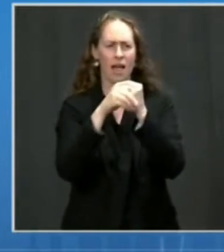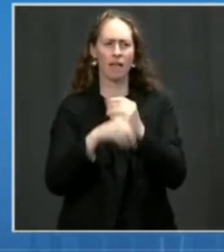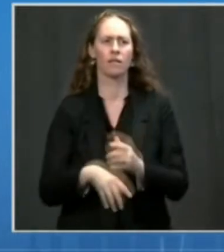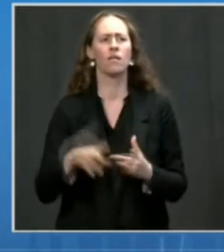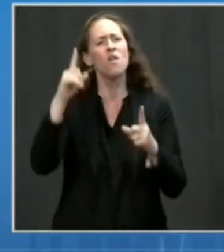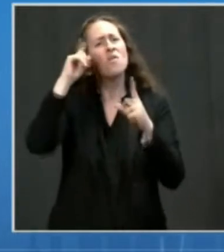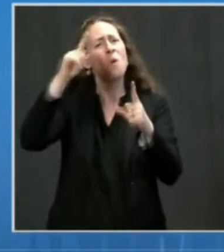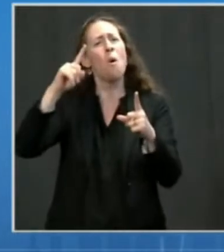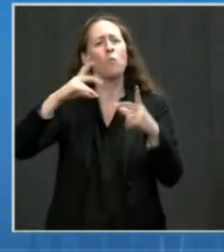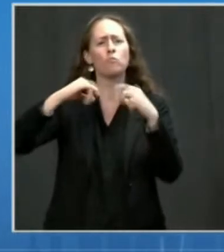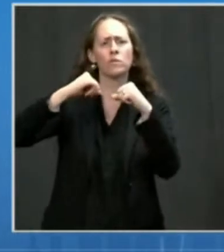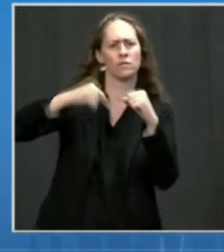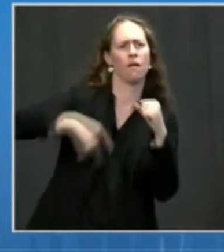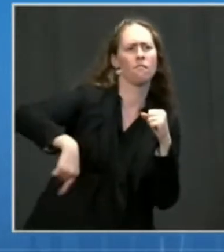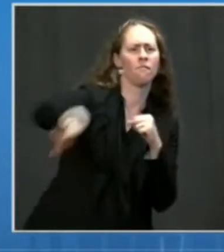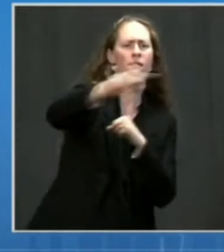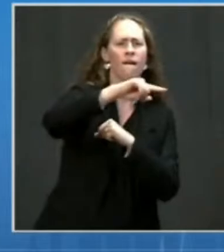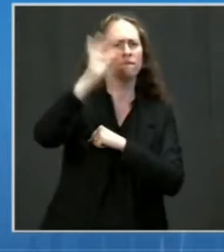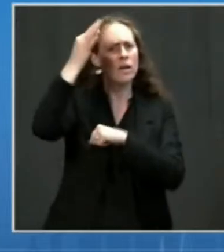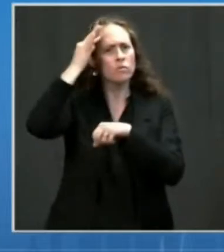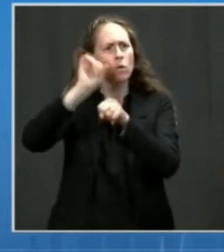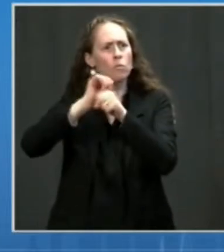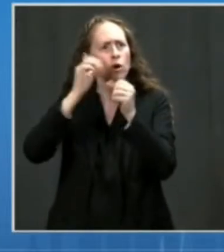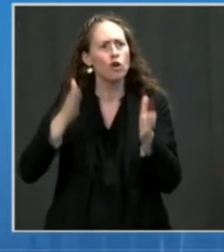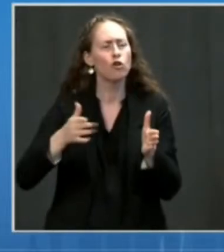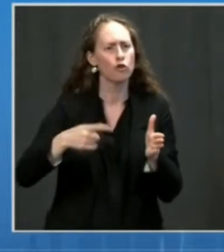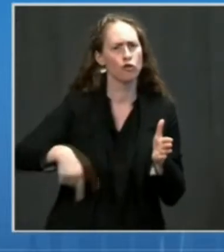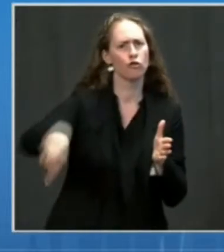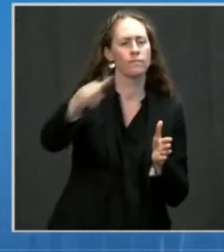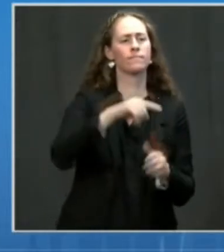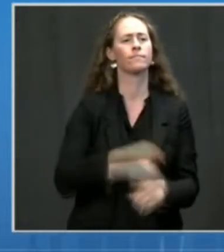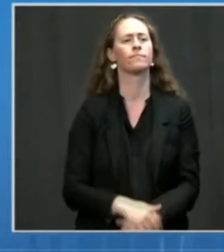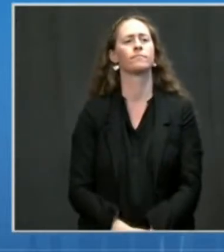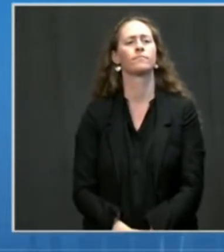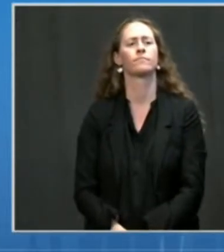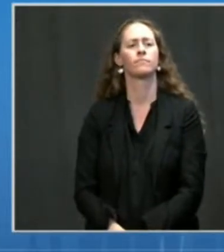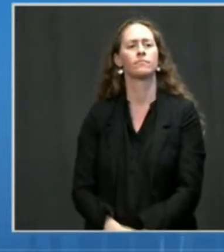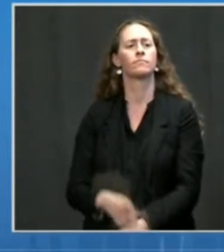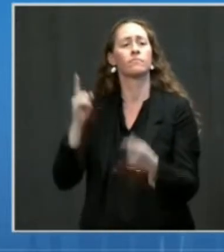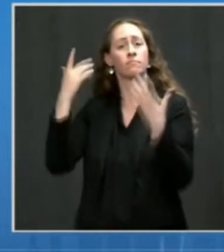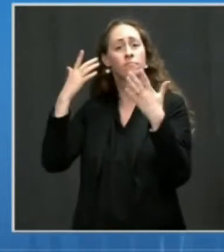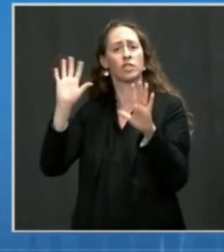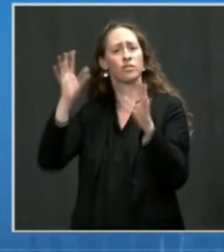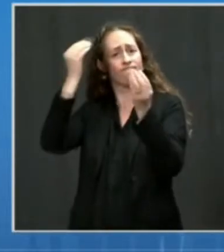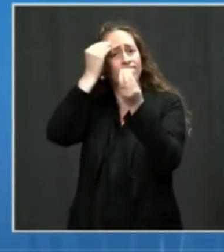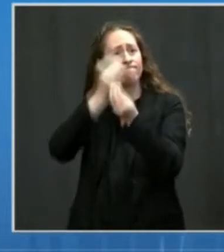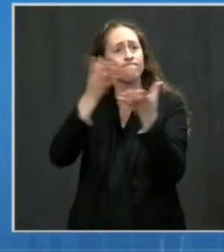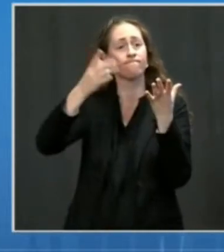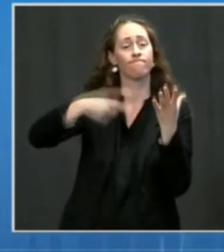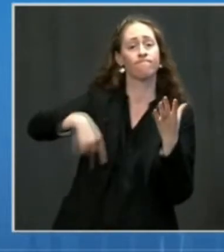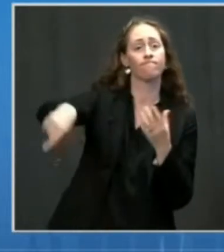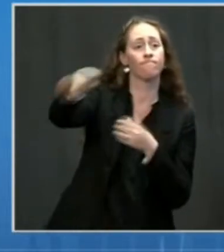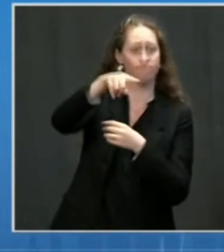VACCINATIONS FOR THE MILITARY. AND TO PROTECT THE FEDERAL WORK FORCE, THEIR LOVED ONES, AND